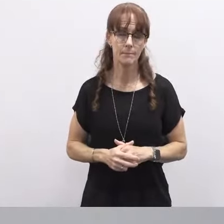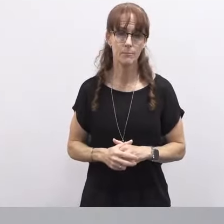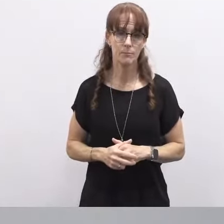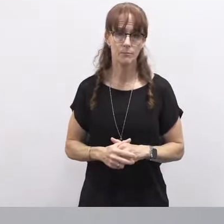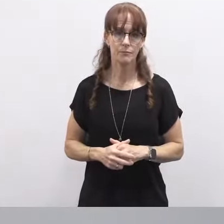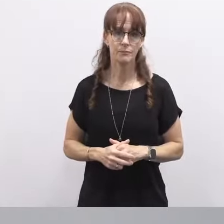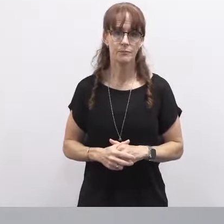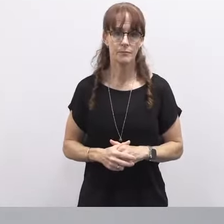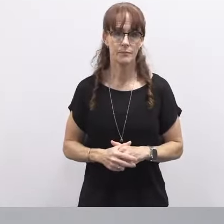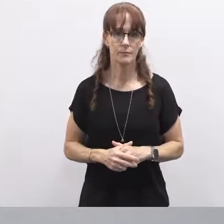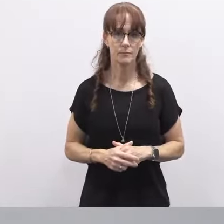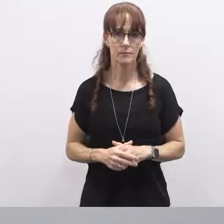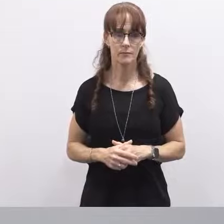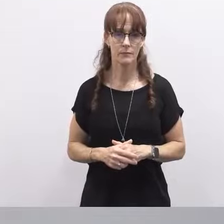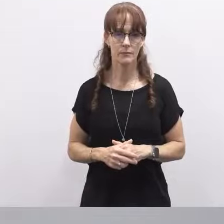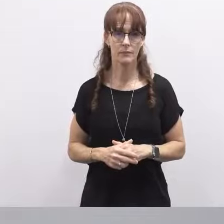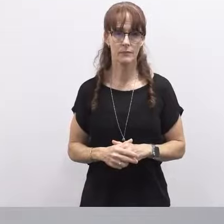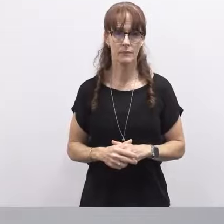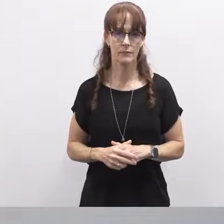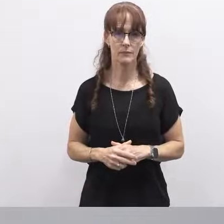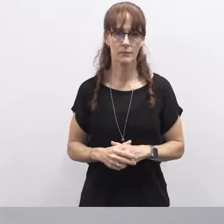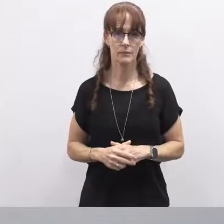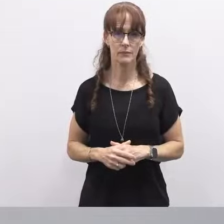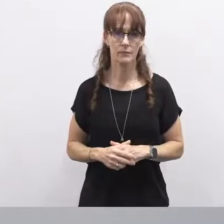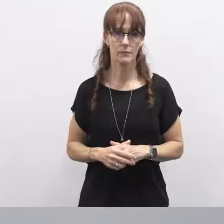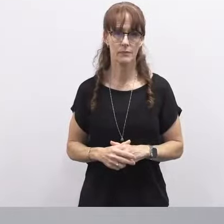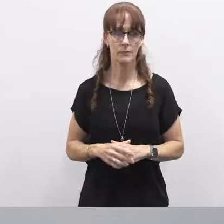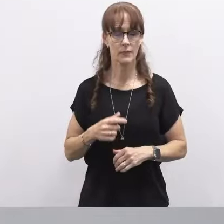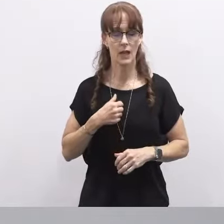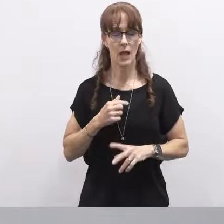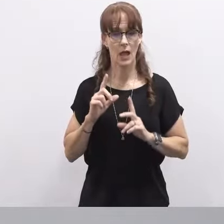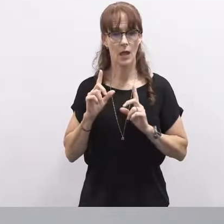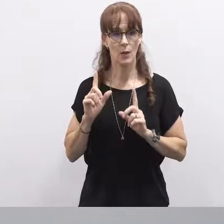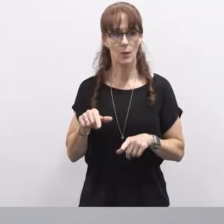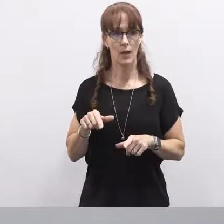I went to the School of Ehoice event last weekend,